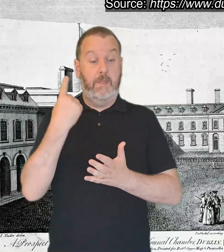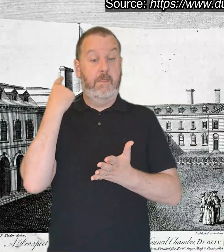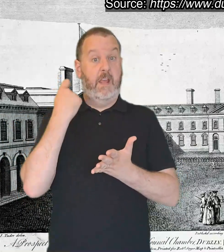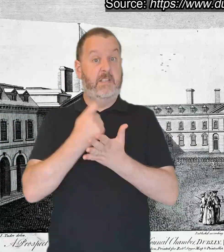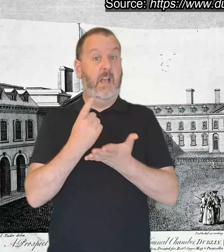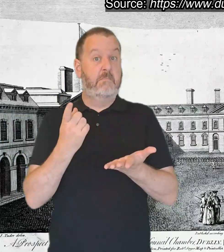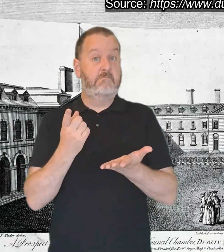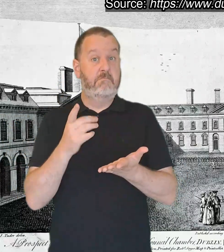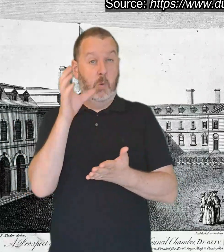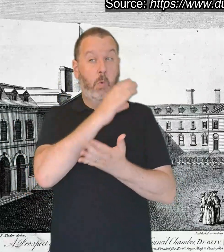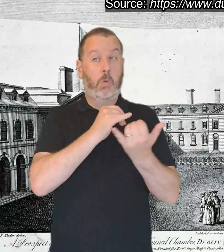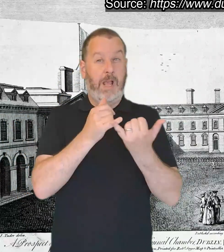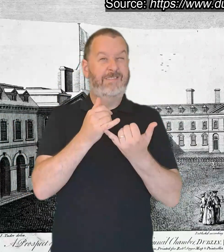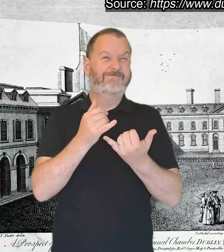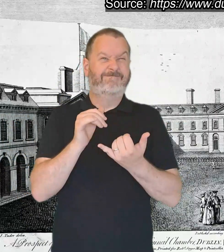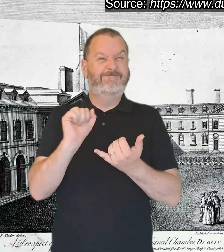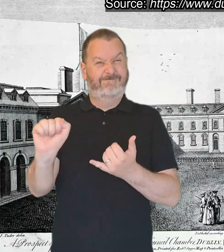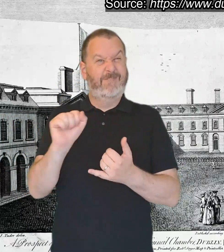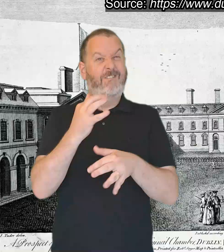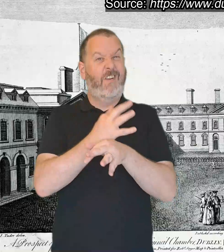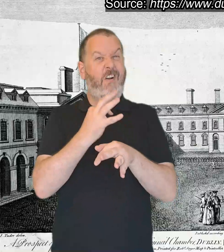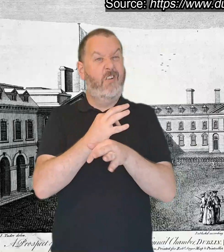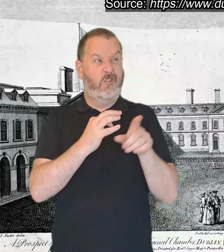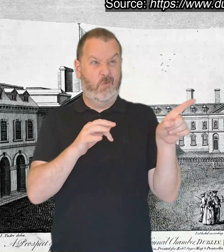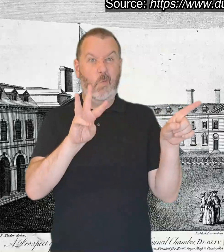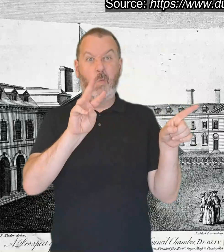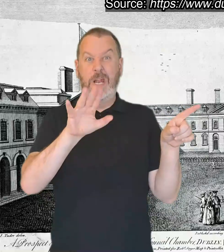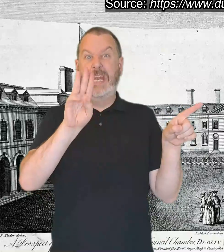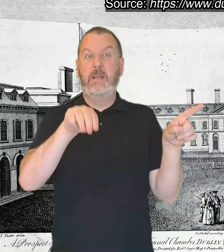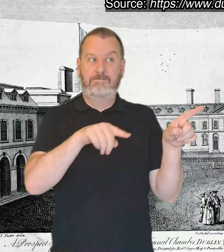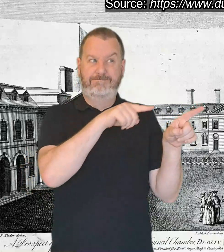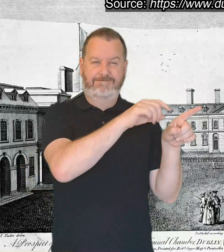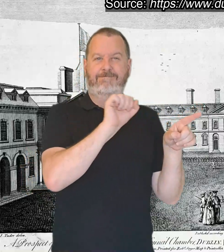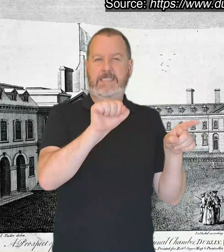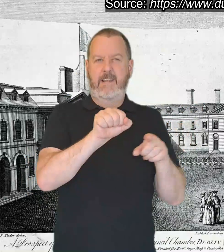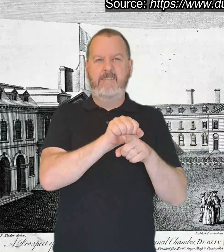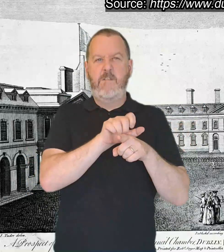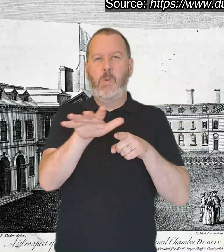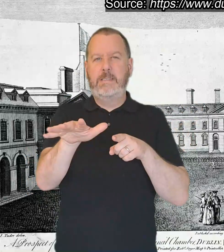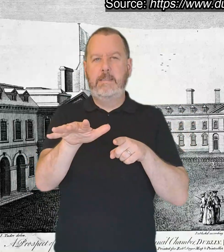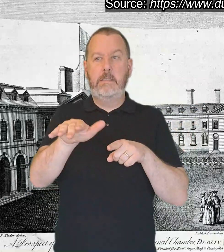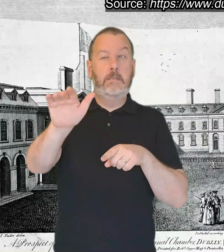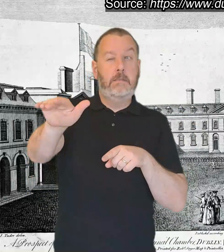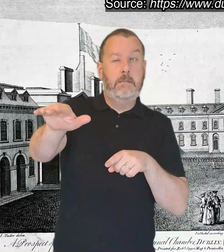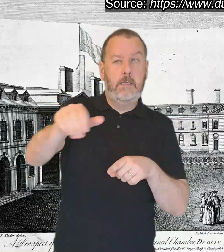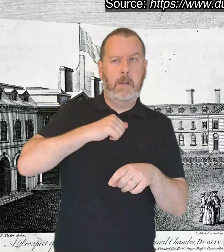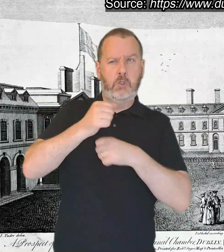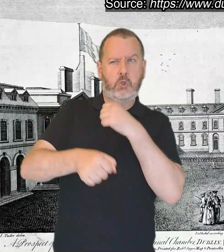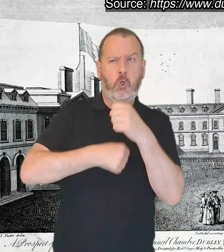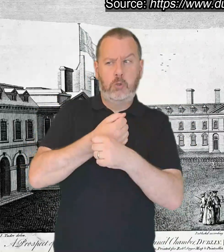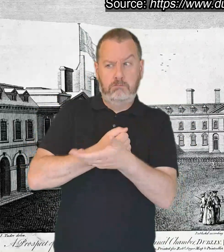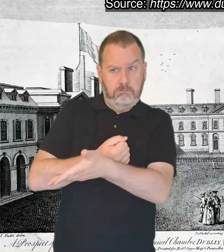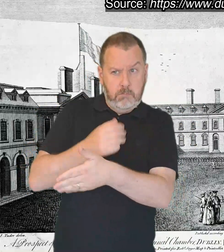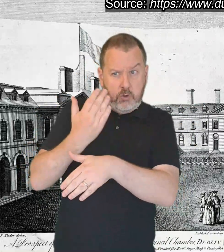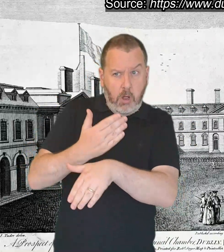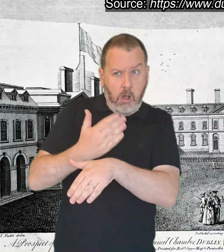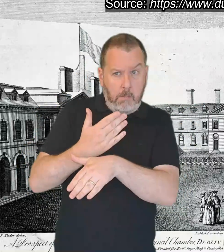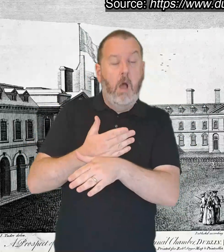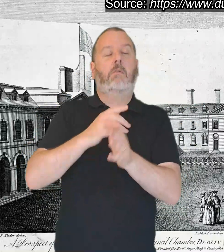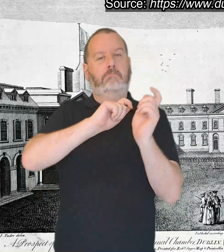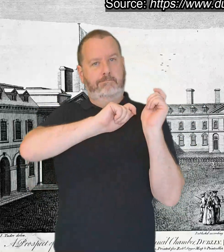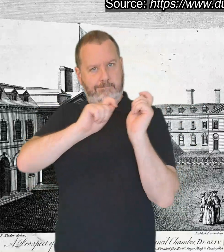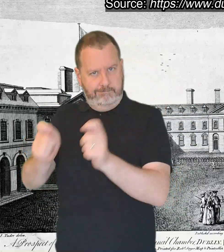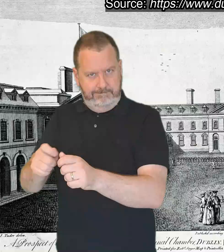It seems it was through his father's influence that he got the position.